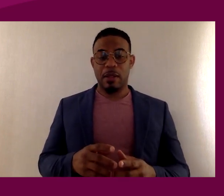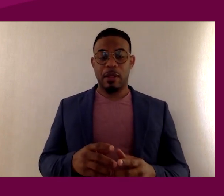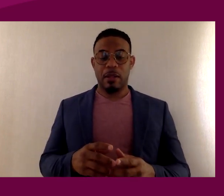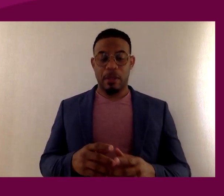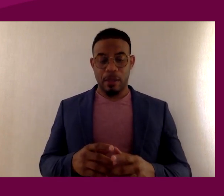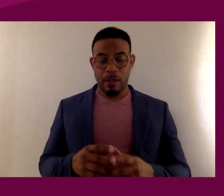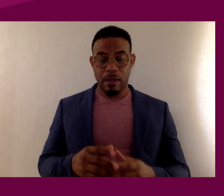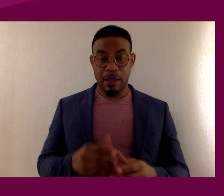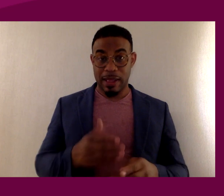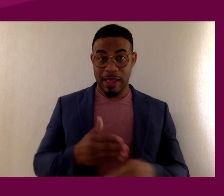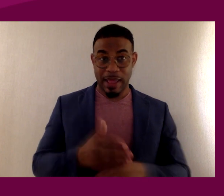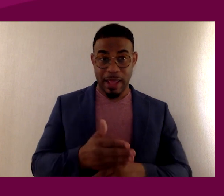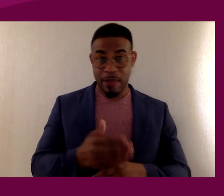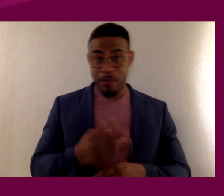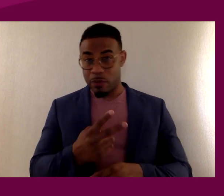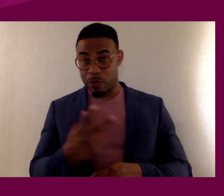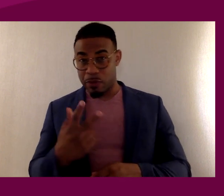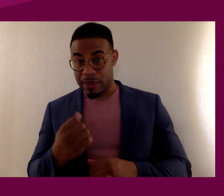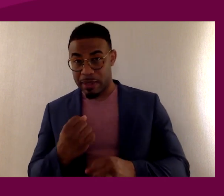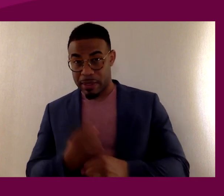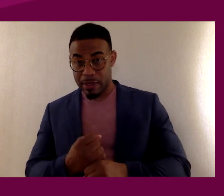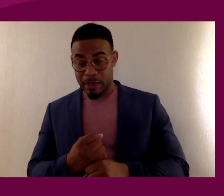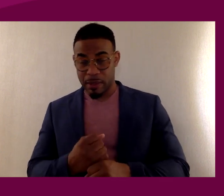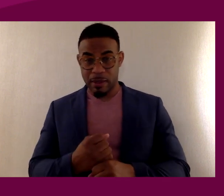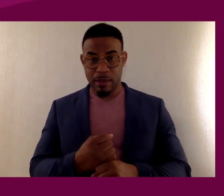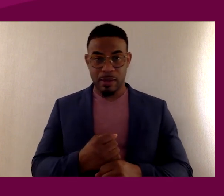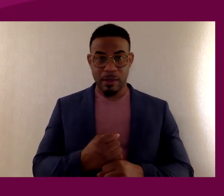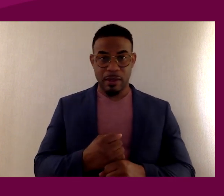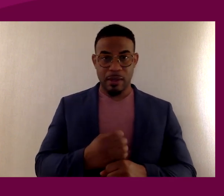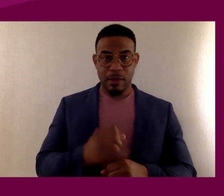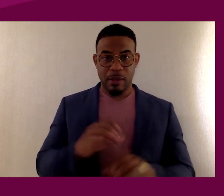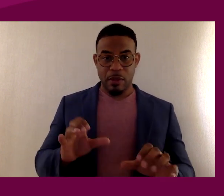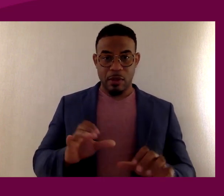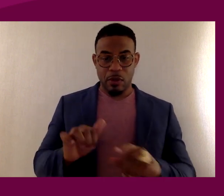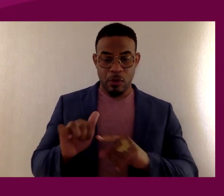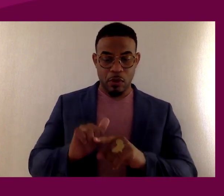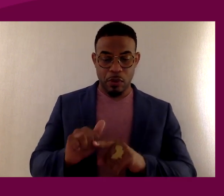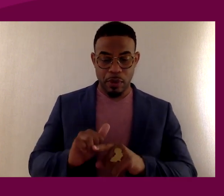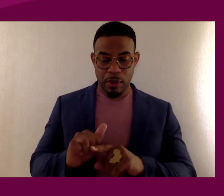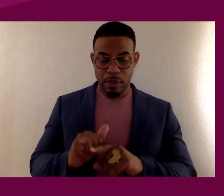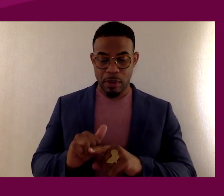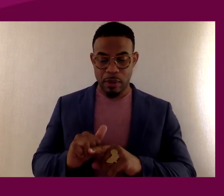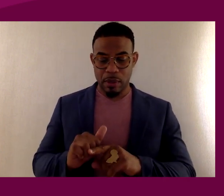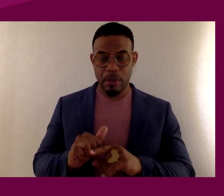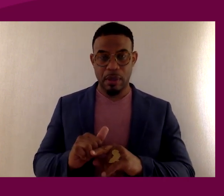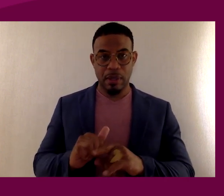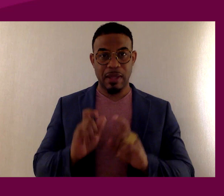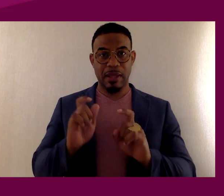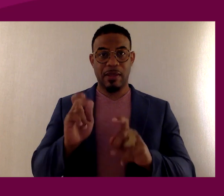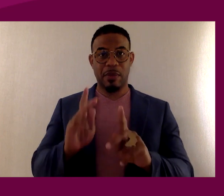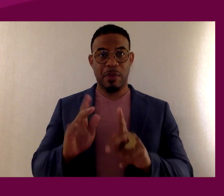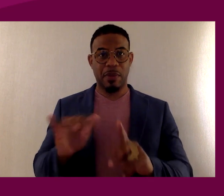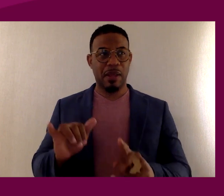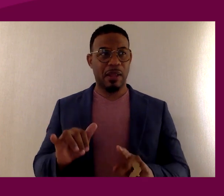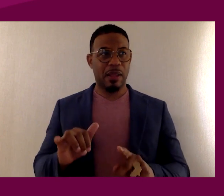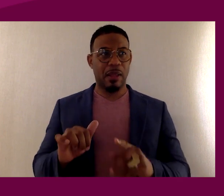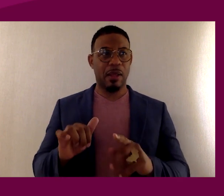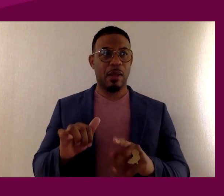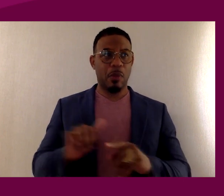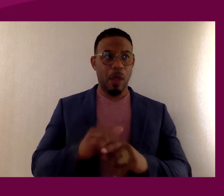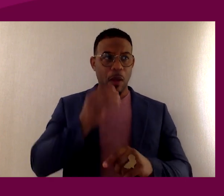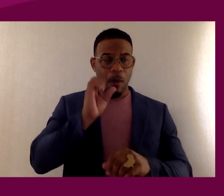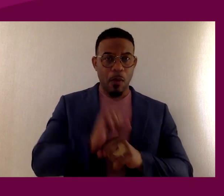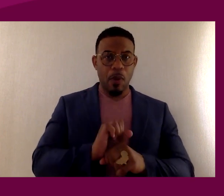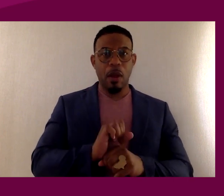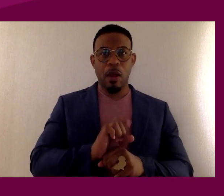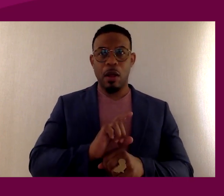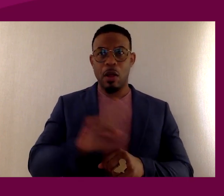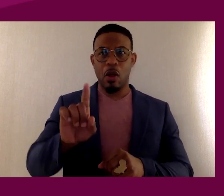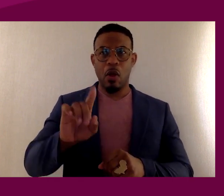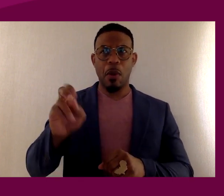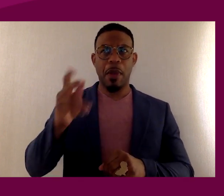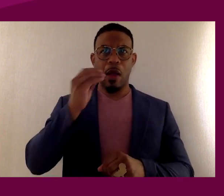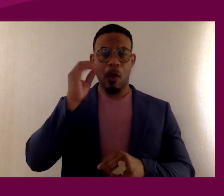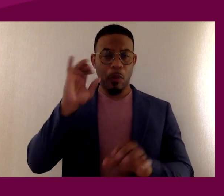But after two, three years of doing trainings and giving people practice homework,